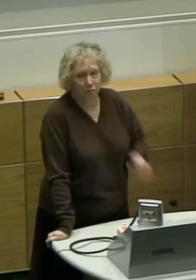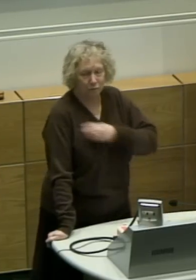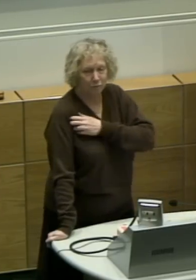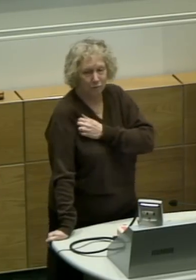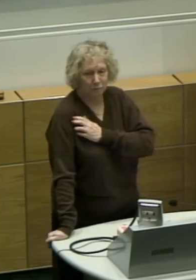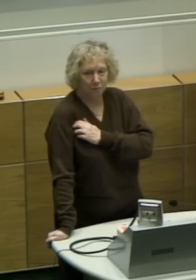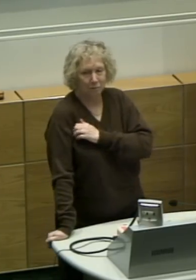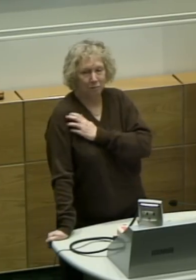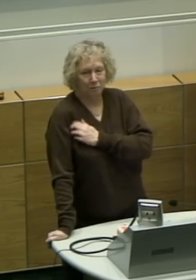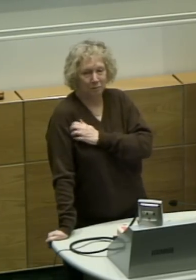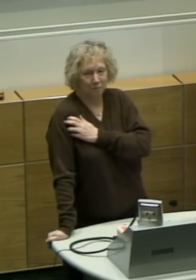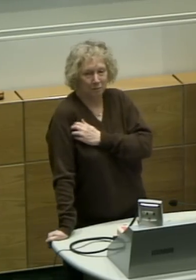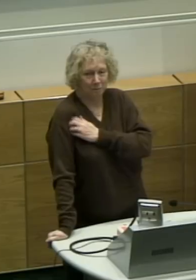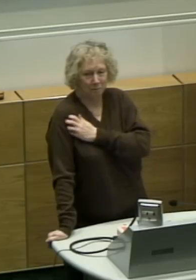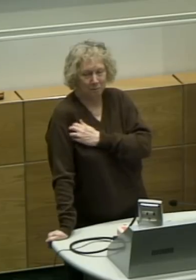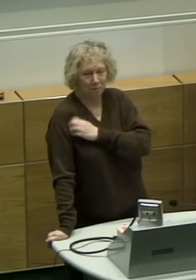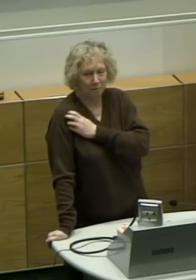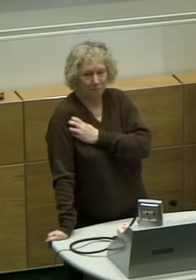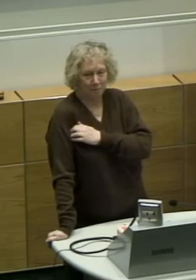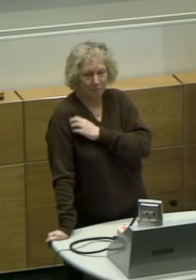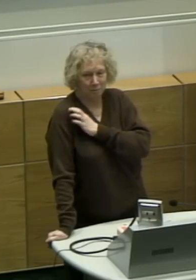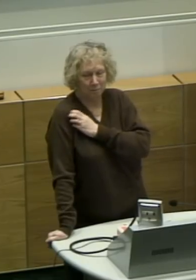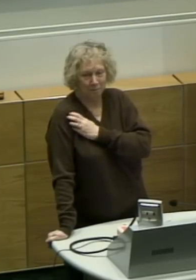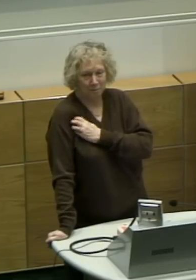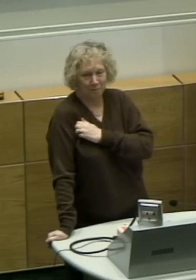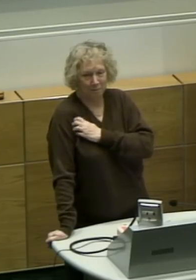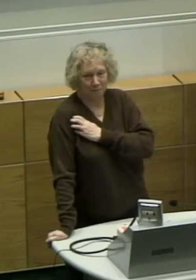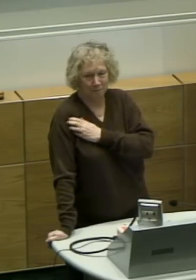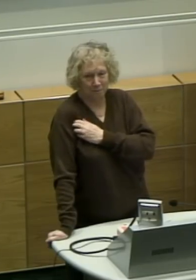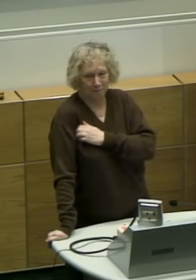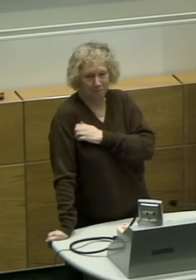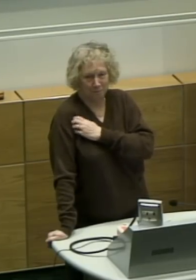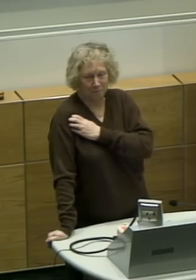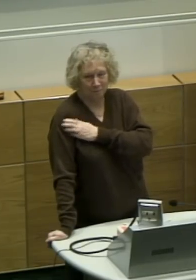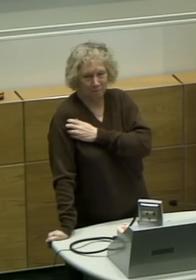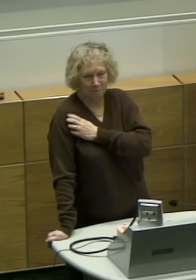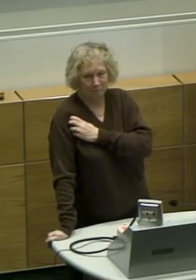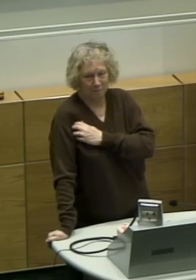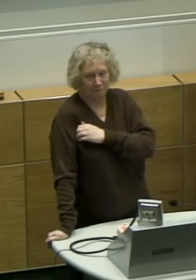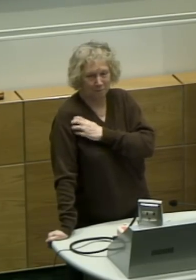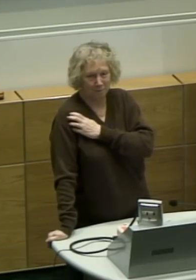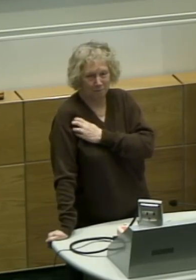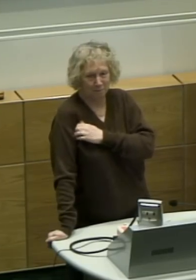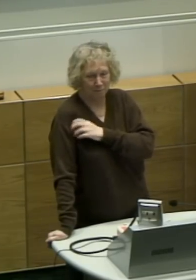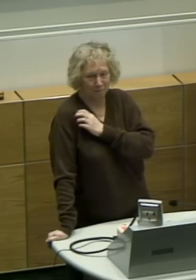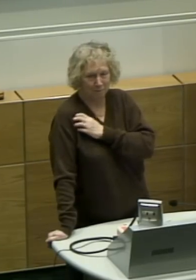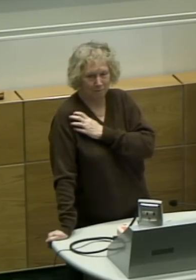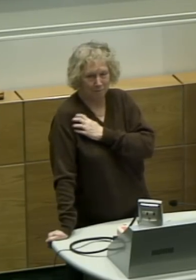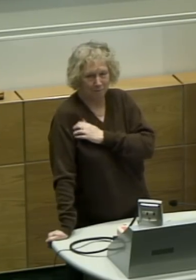and right now we're trying to find ways for people and deaf children to learn to use our way of communicating.